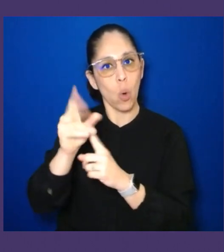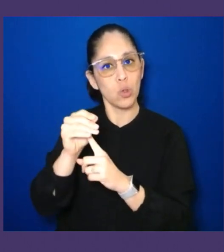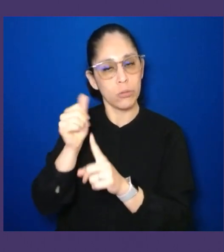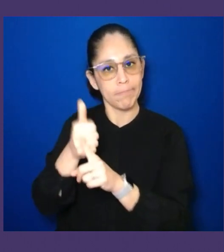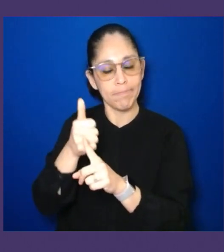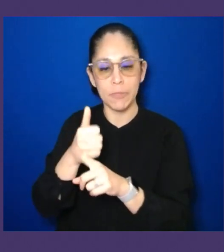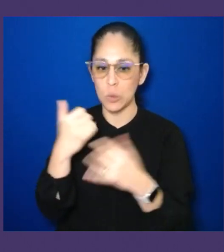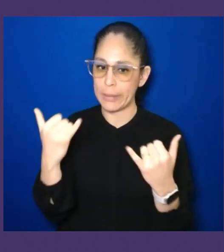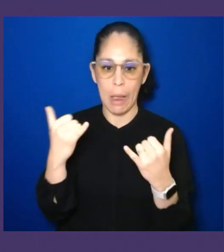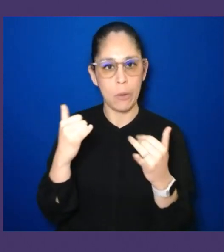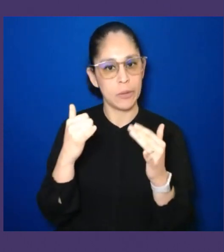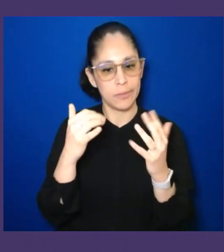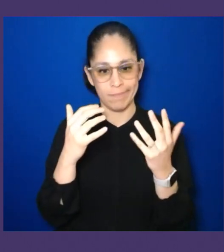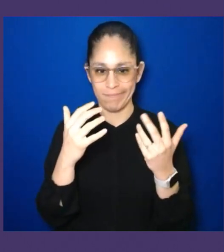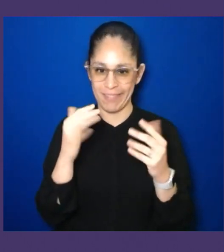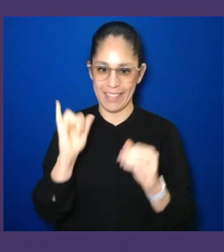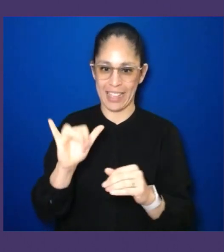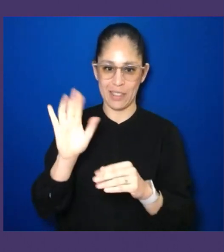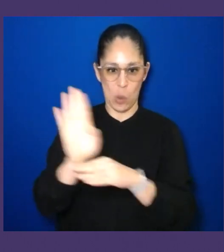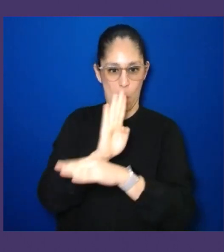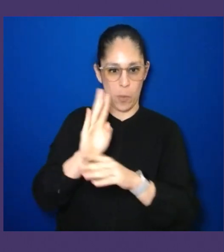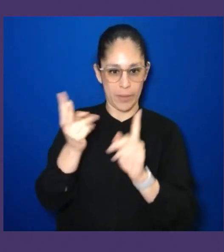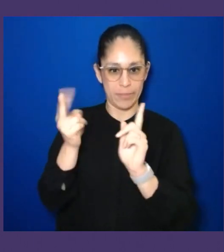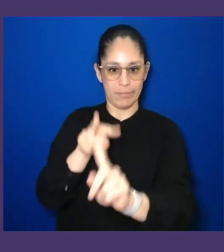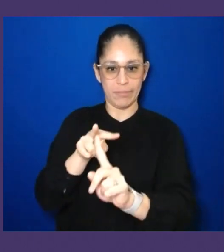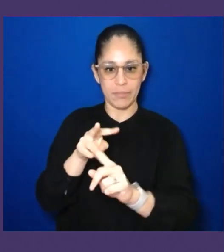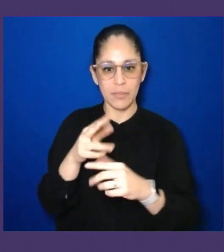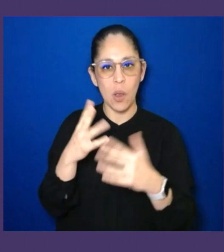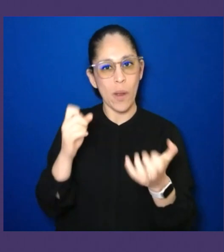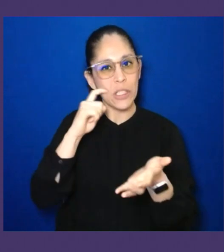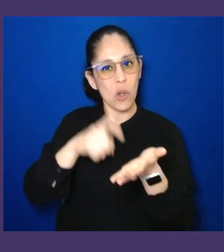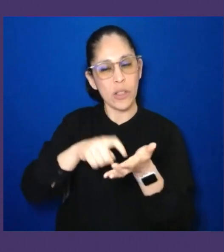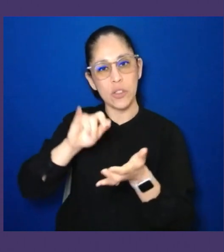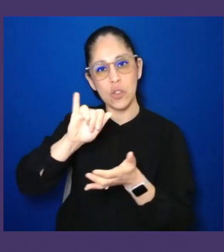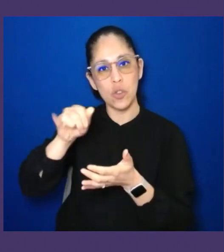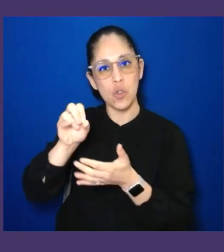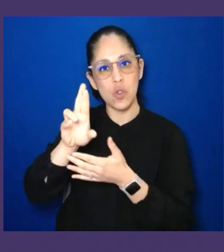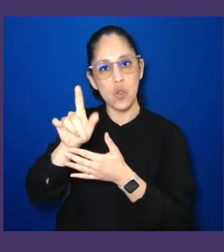know that discrimination is alive and well. In order to compliment